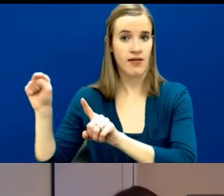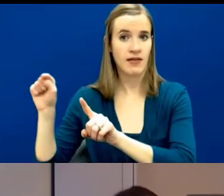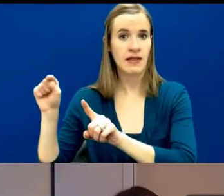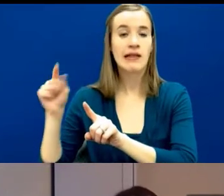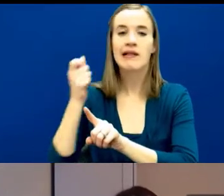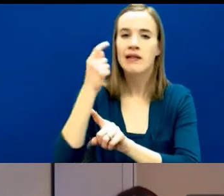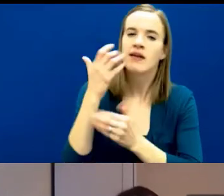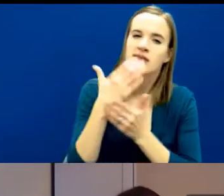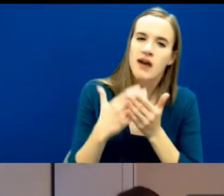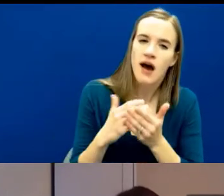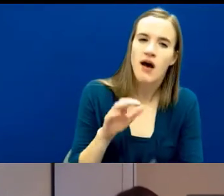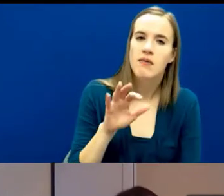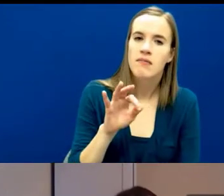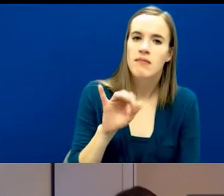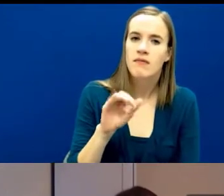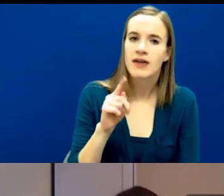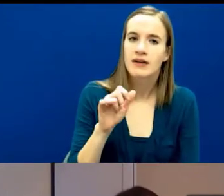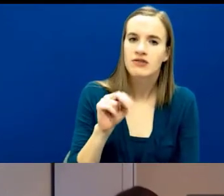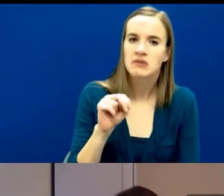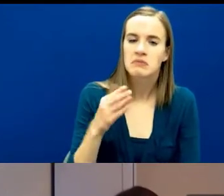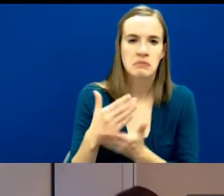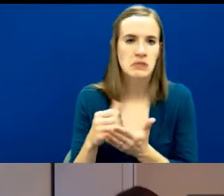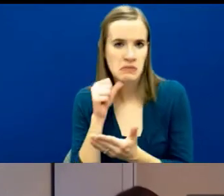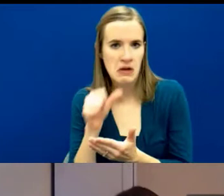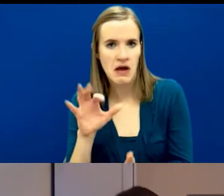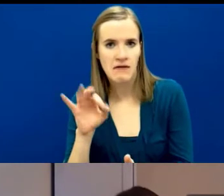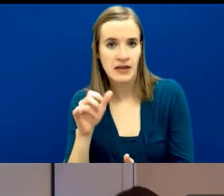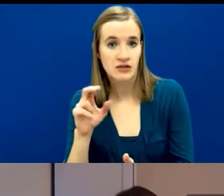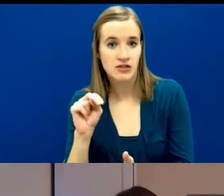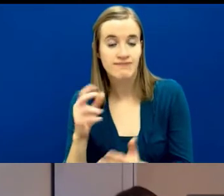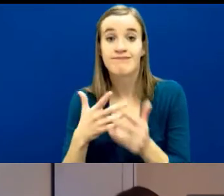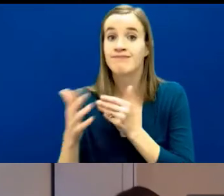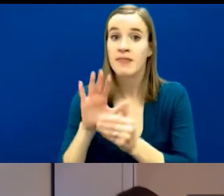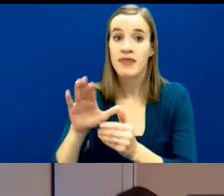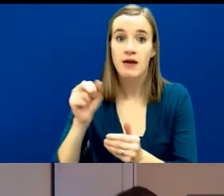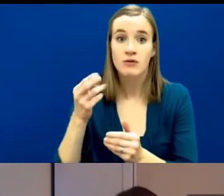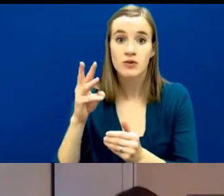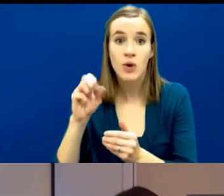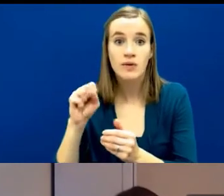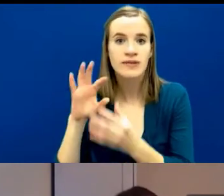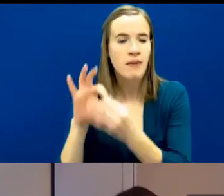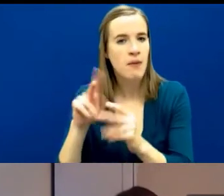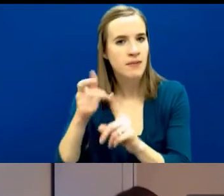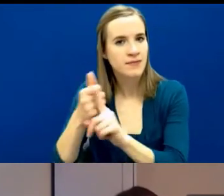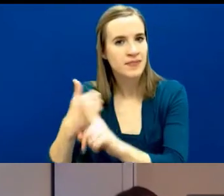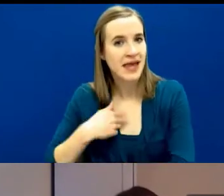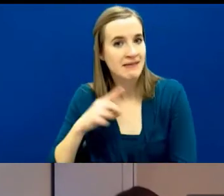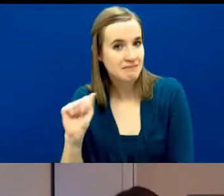aren't. But that are about people with disabilities, and they're really great. So if you are interested in dipping your toe, I strongly suggest that you go and